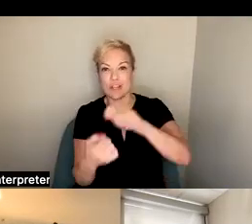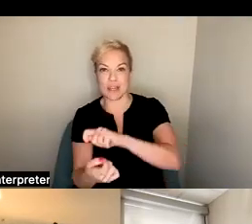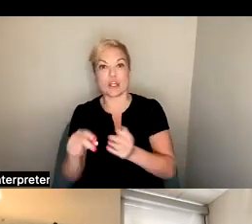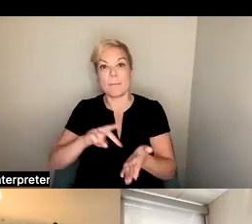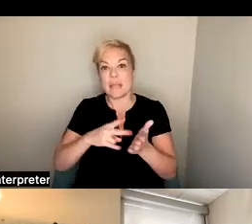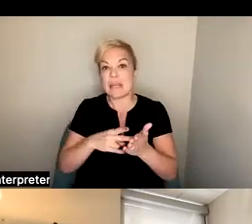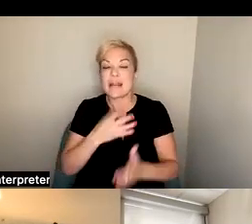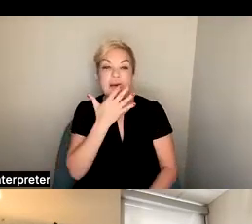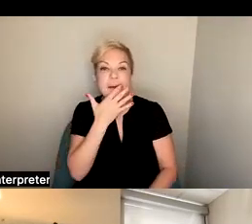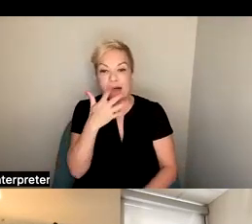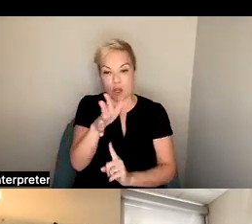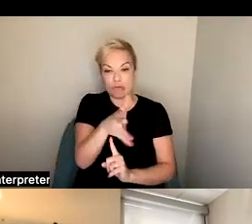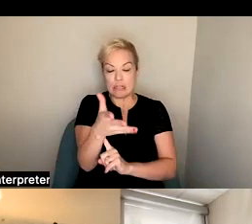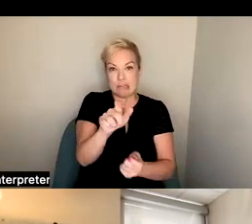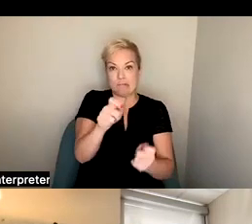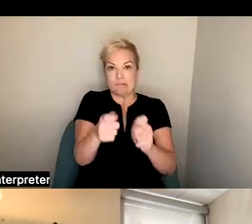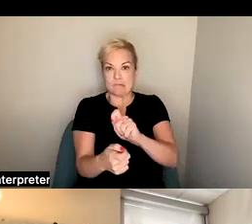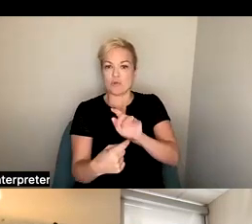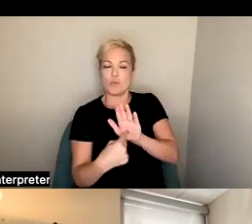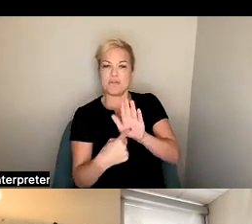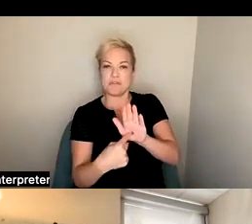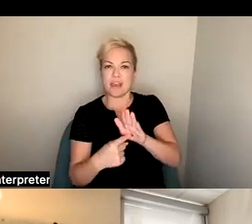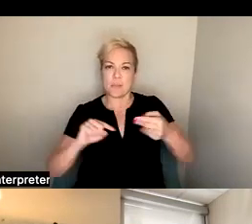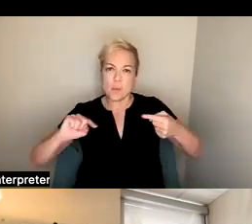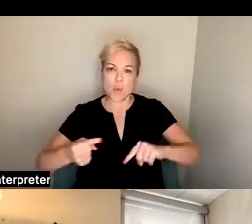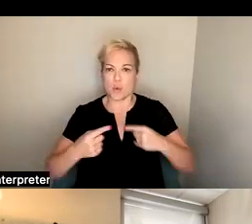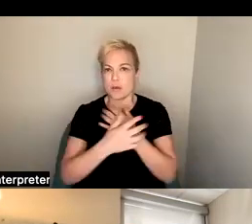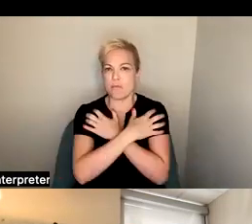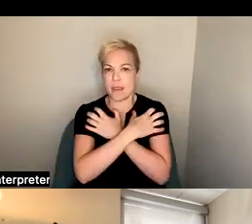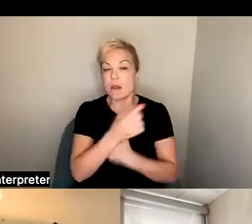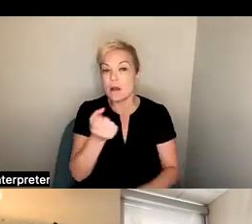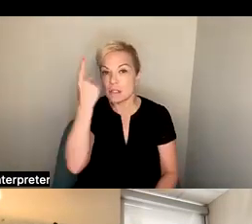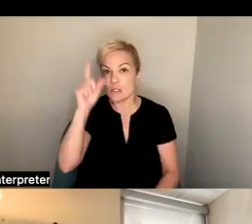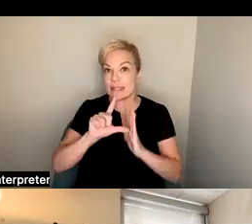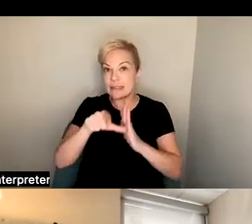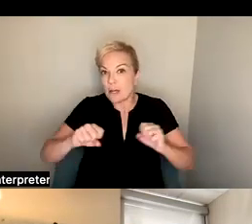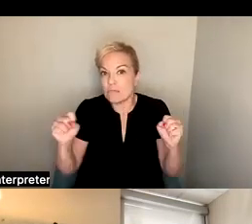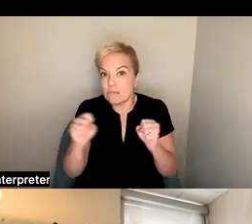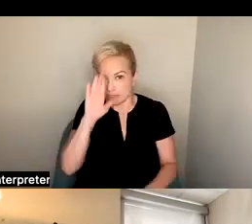but we also know that in the winter time those, those seven brothers, or seven brothers and